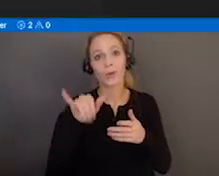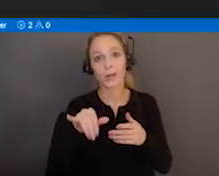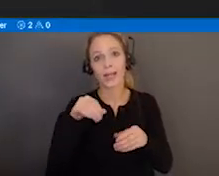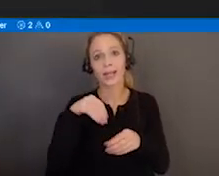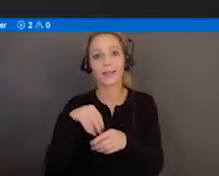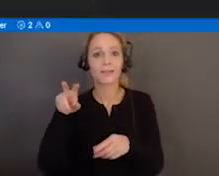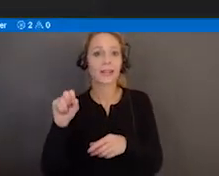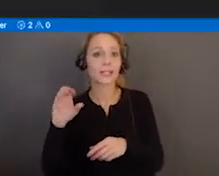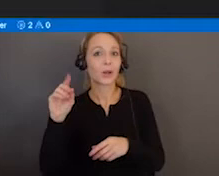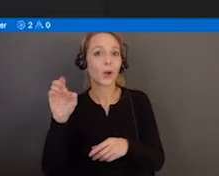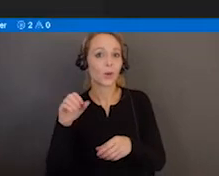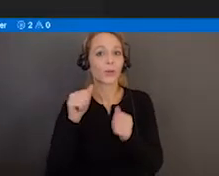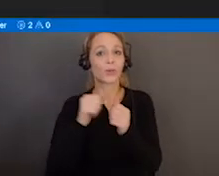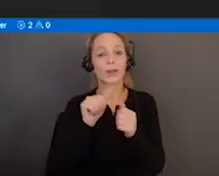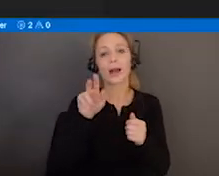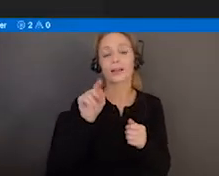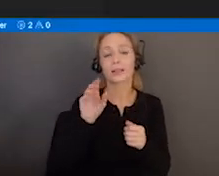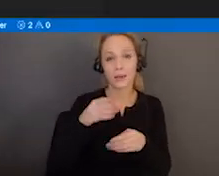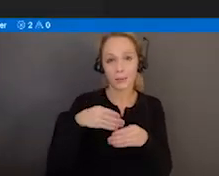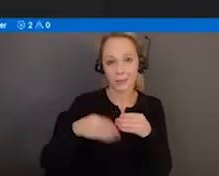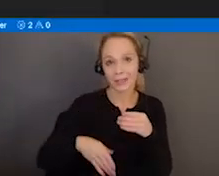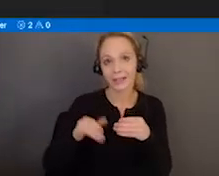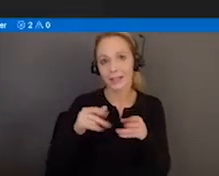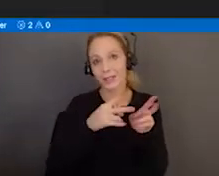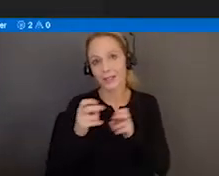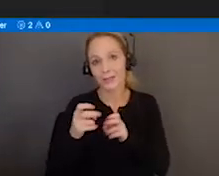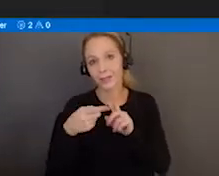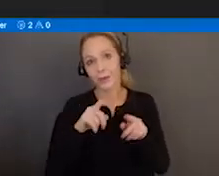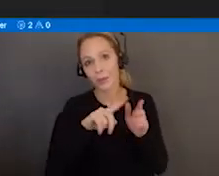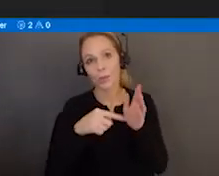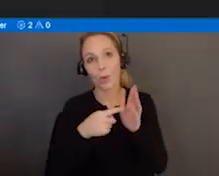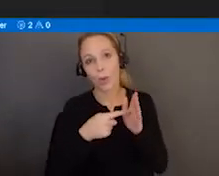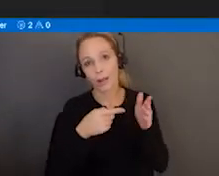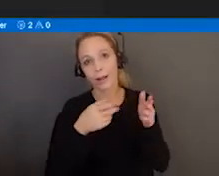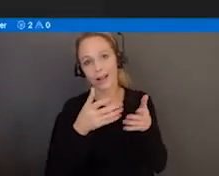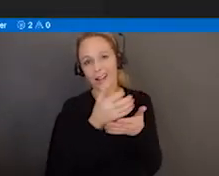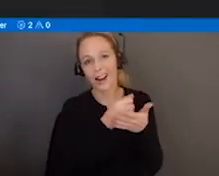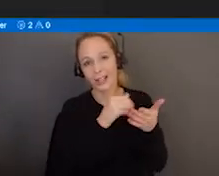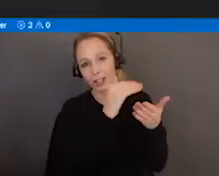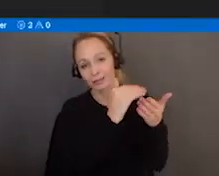SO I HAVE THIS DEMO QUERY HERE. AND SAY I WANTED TO GRAB SALARY INFORMATION.